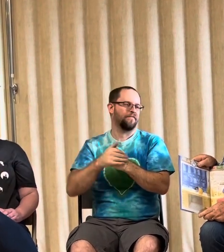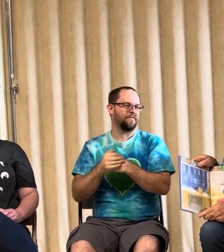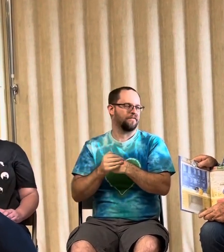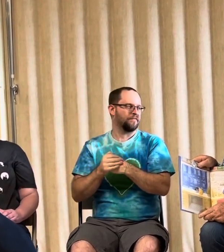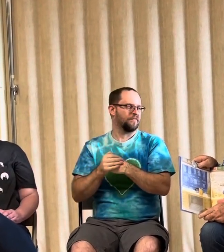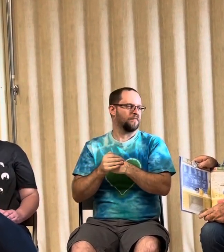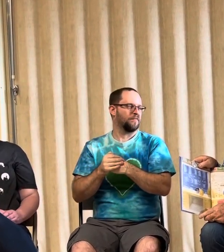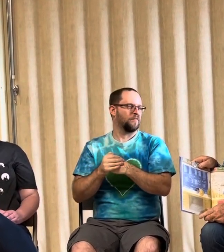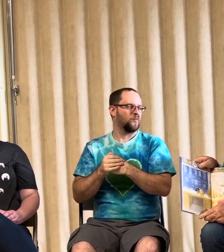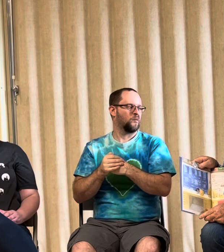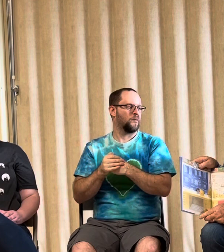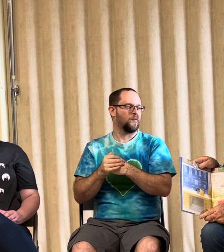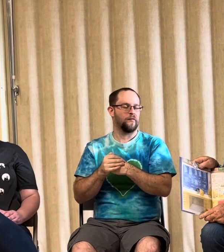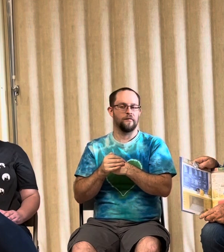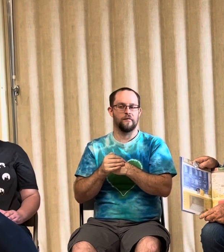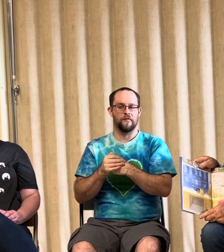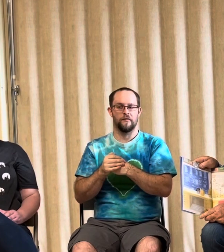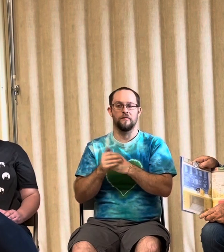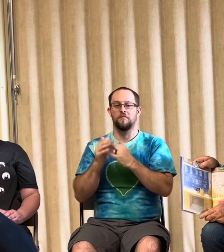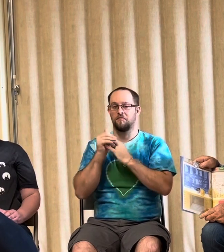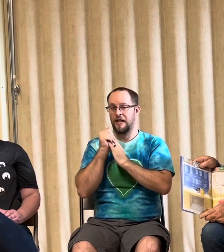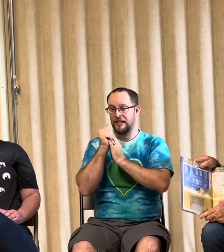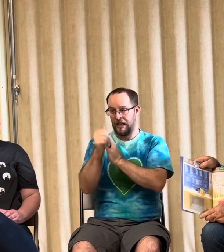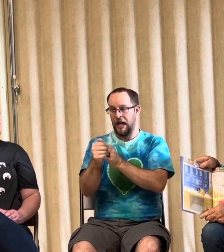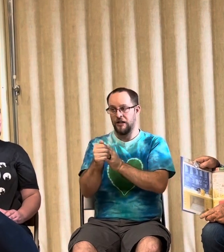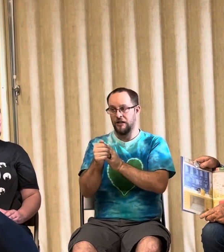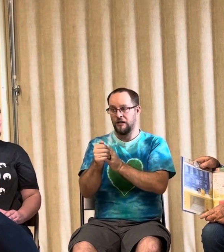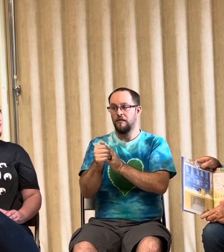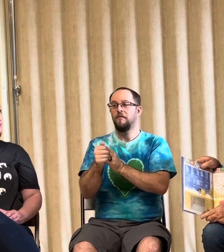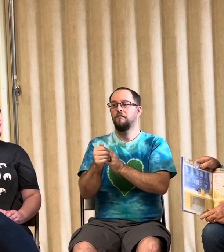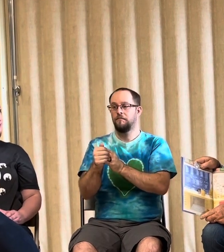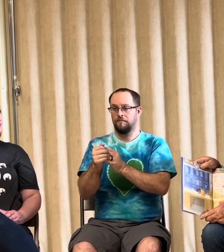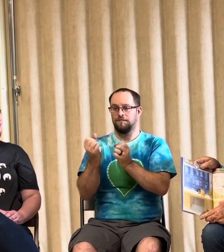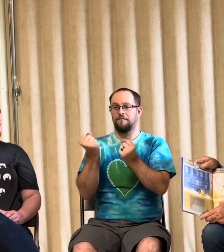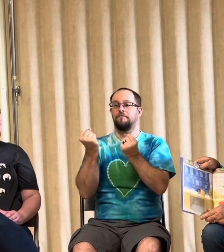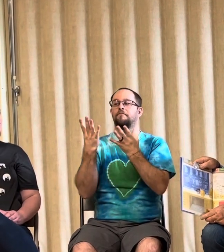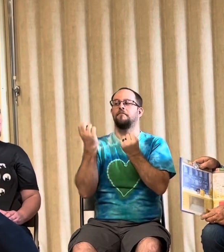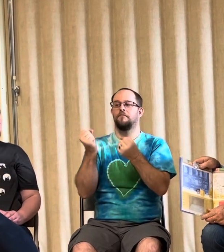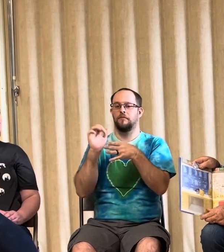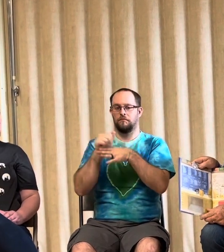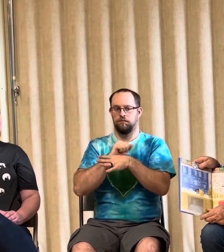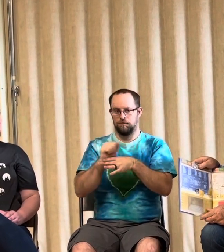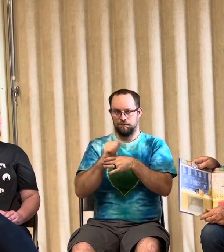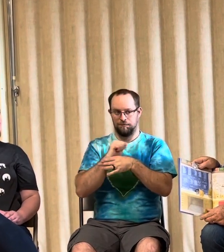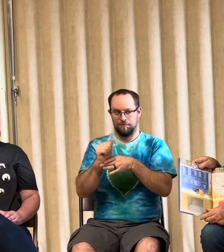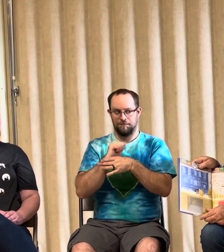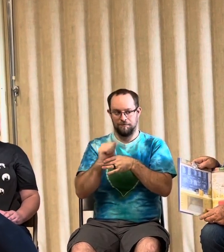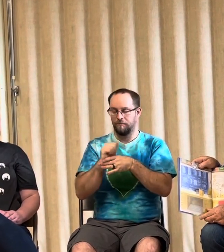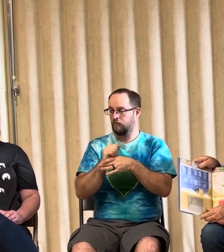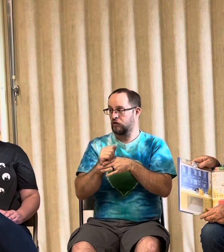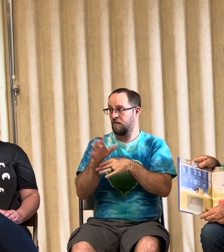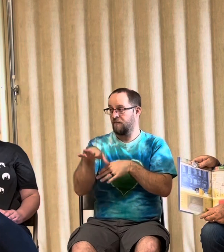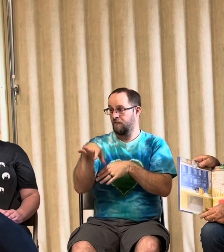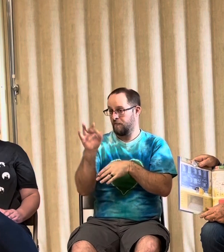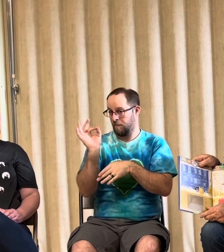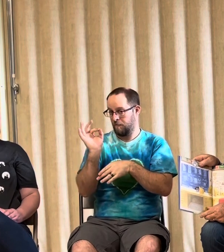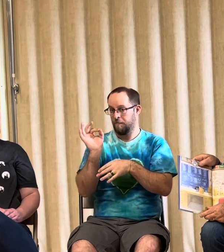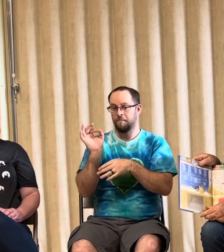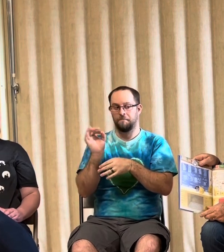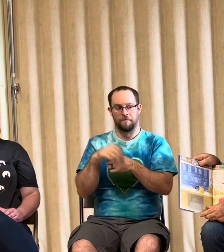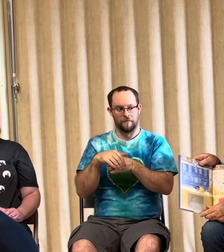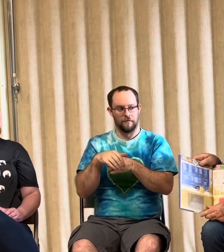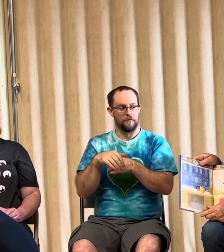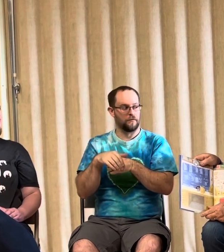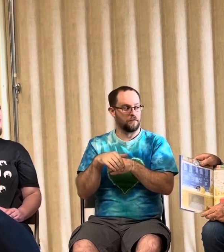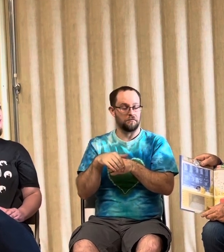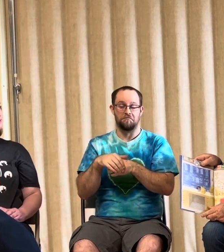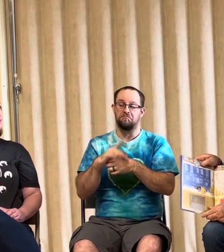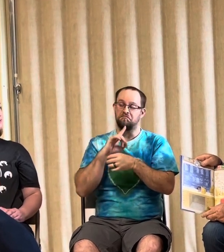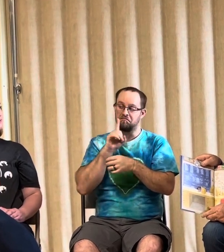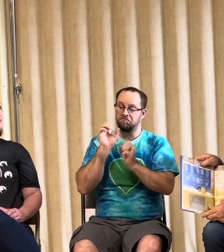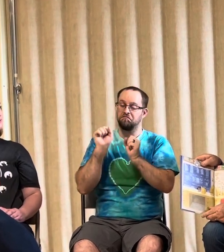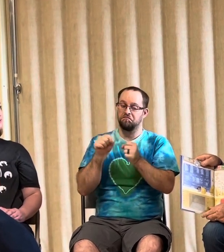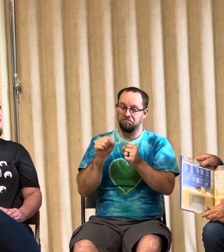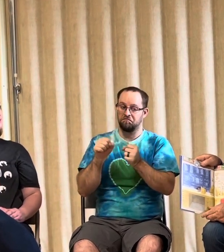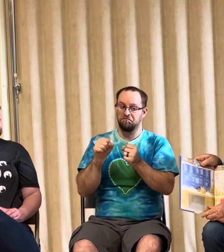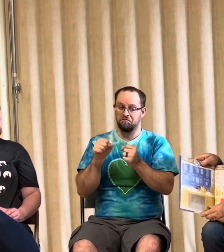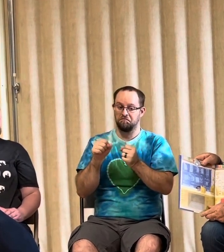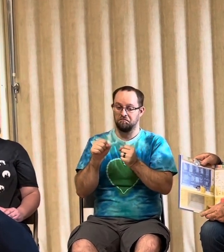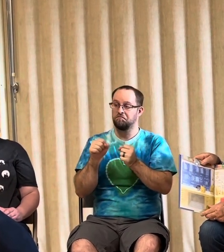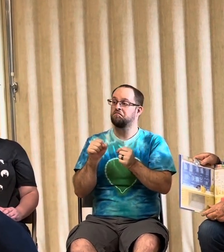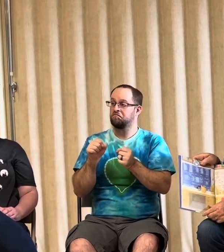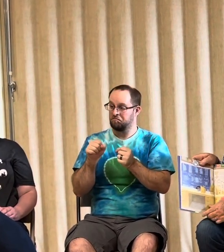the guidance and lots of practice, you'll discover that you are actually quite handy at